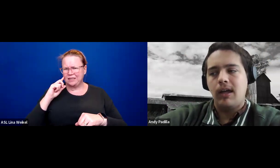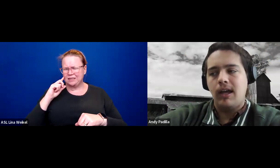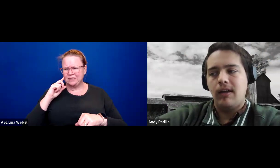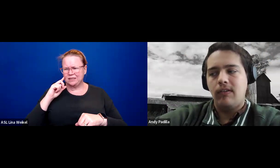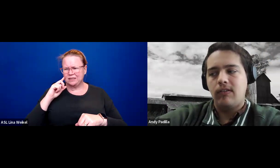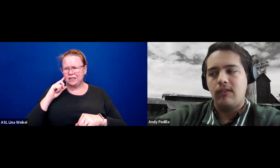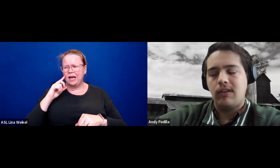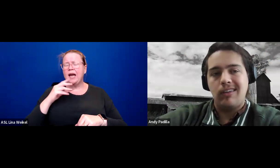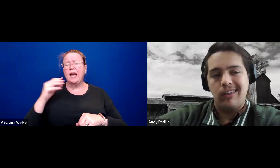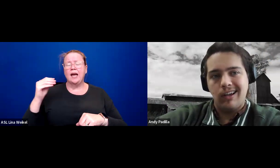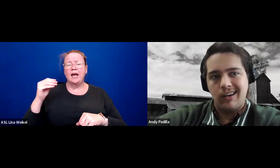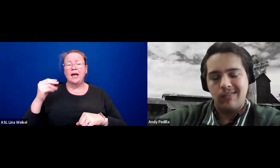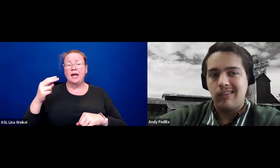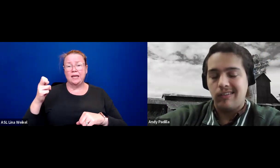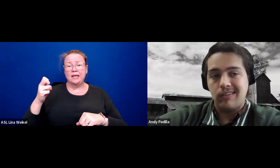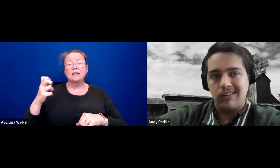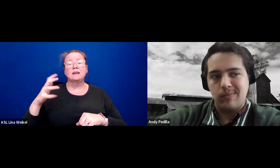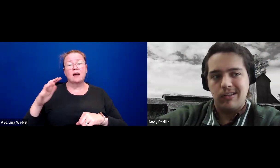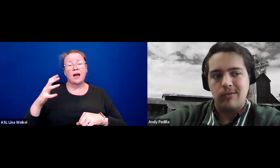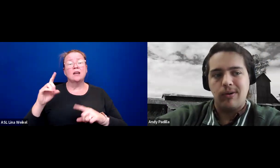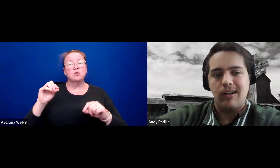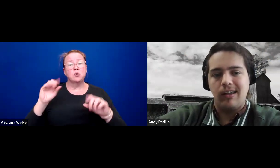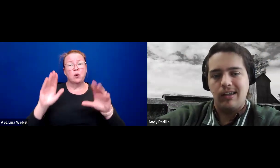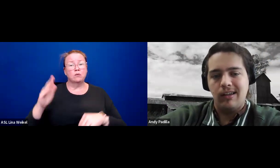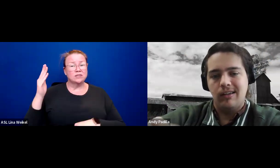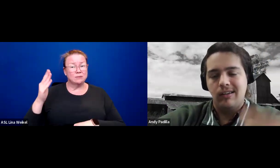Andy Padilla: And he kind of did this great speech where he